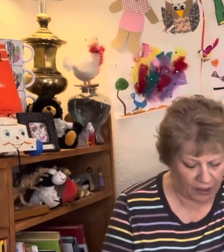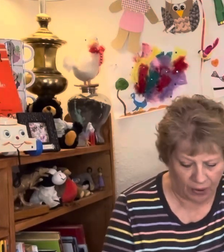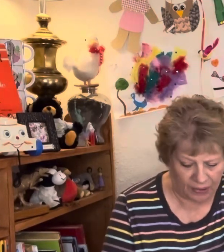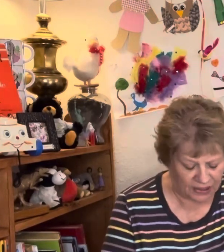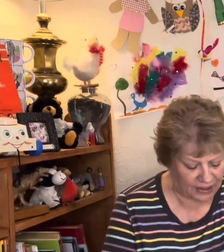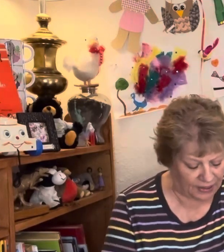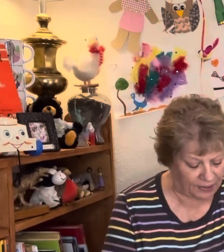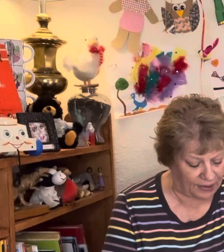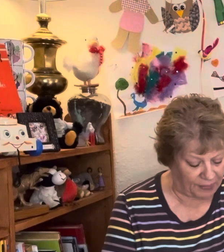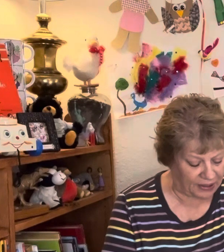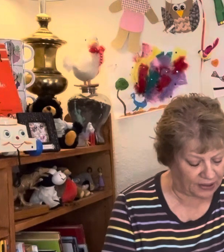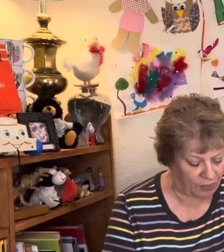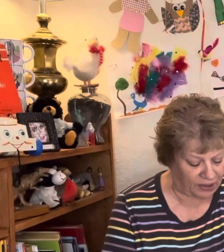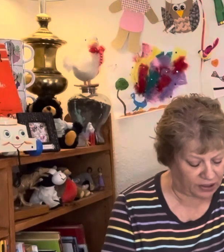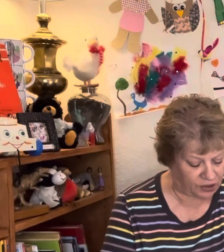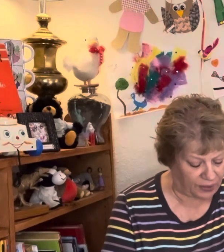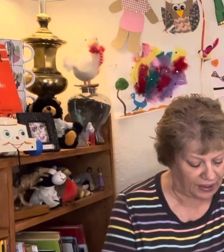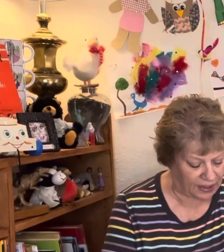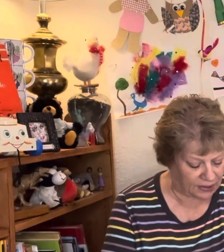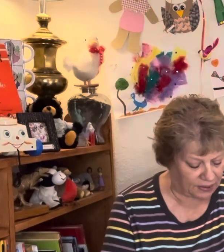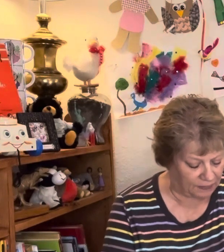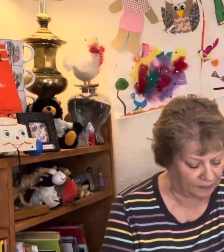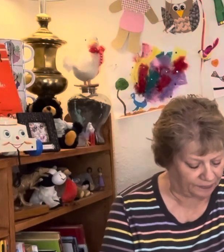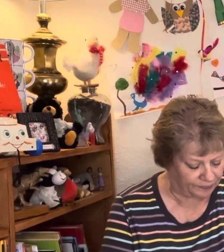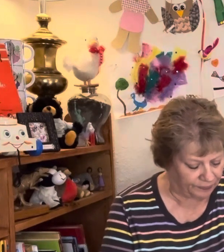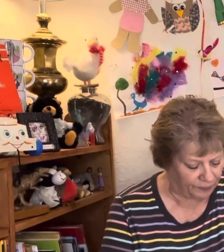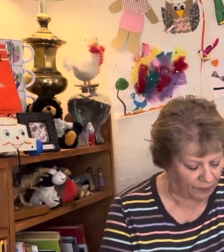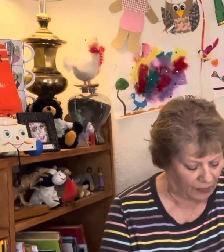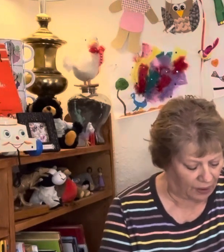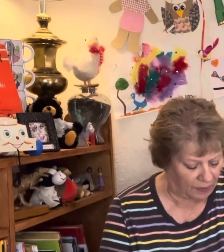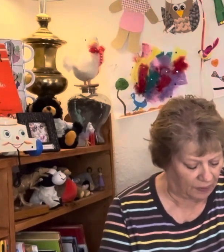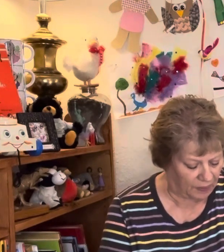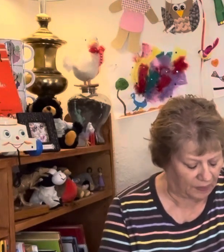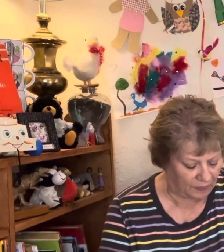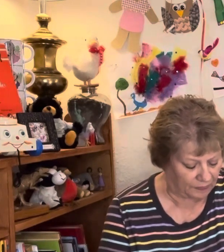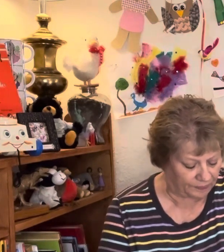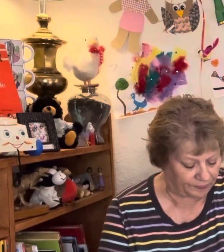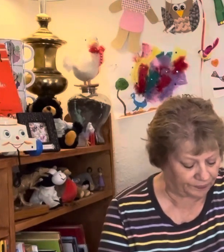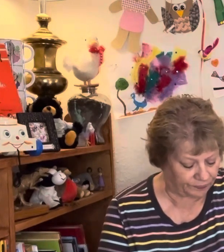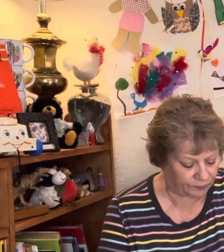I'm gonna take the big saw blade too, I guess. BUSTER: All right. Do you like to saw stuff?